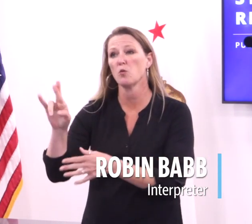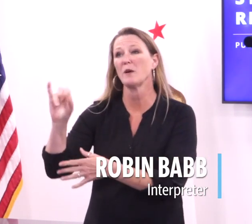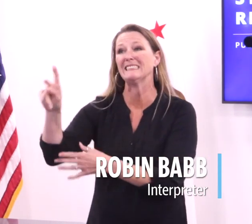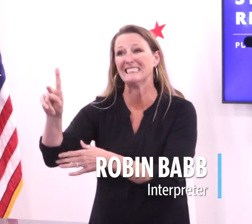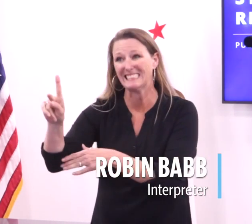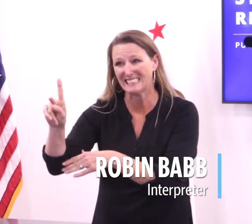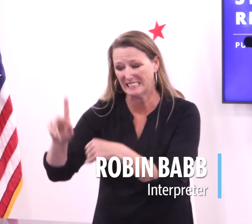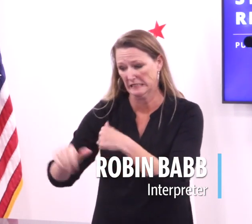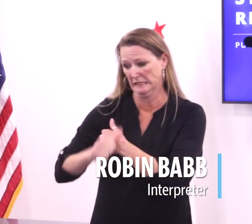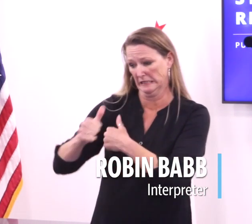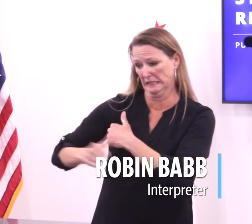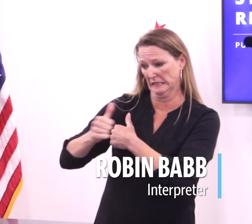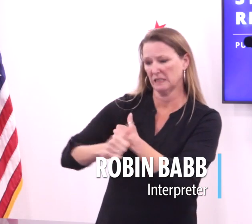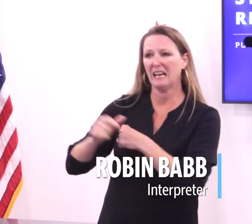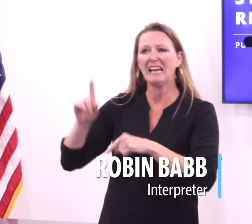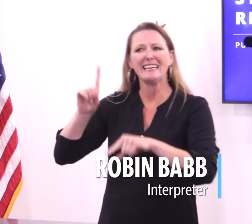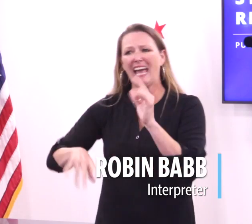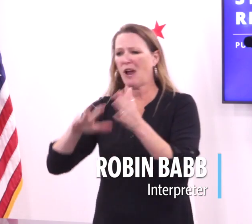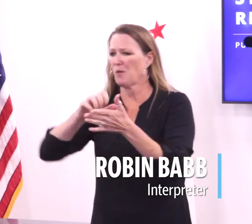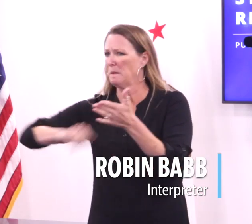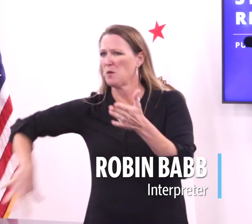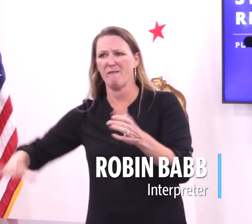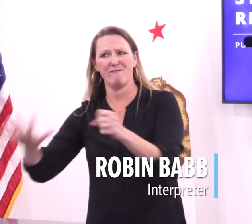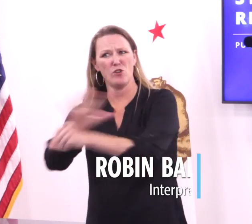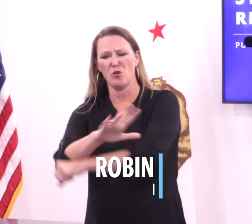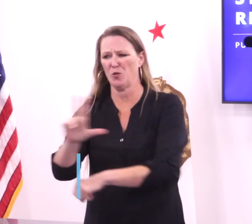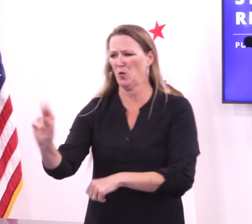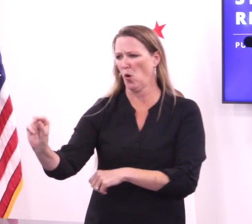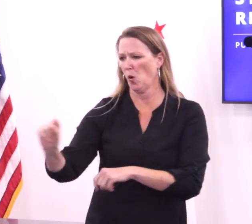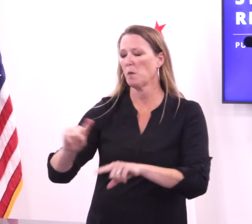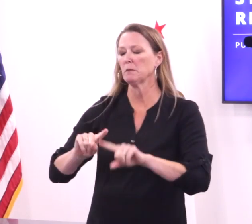The Start Guide we've been working on is now available for